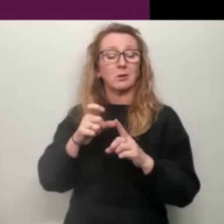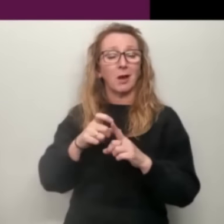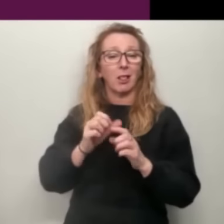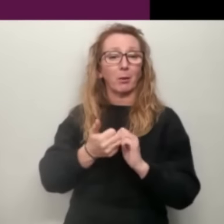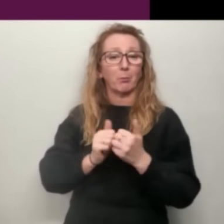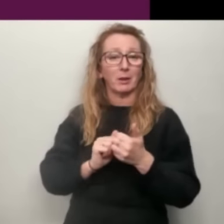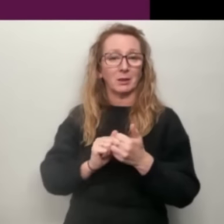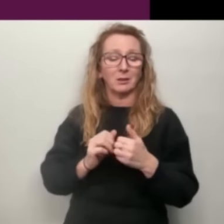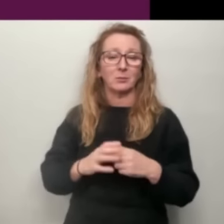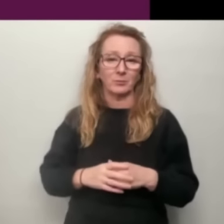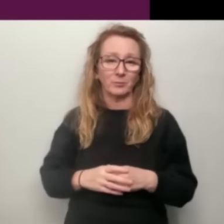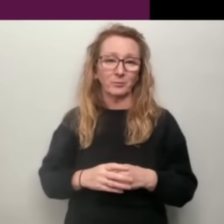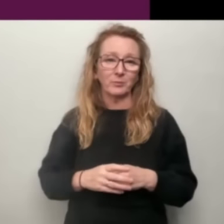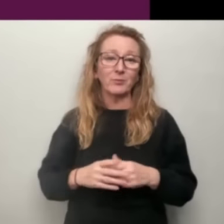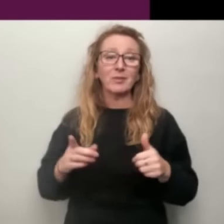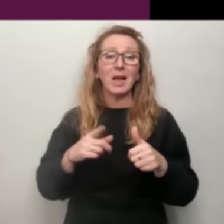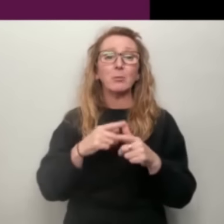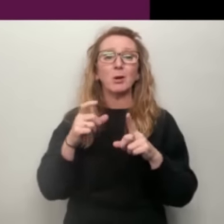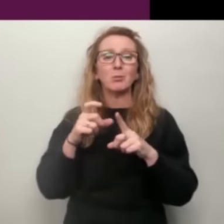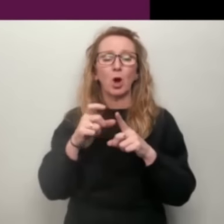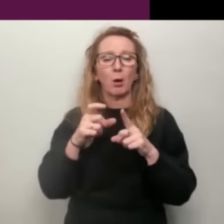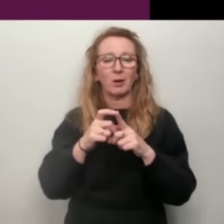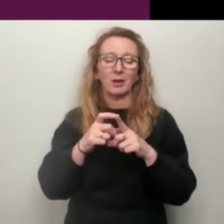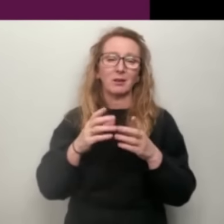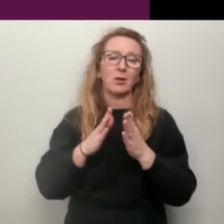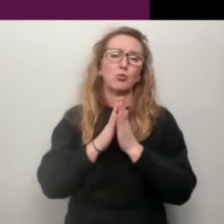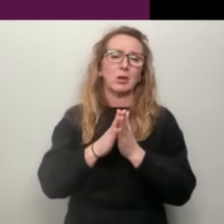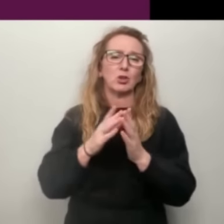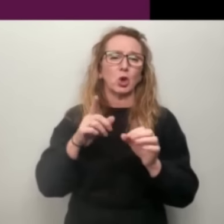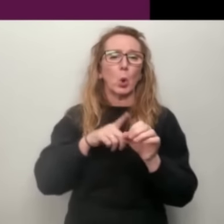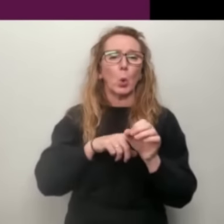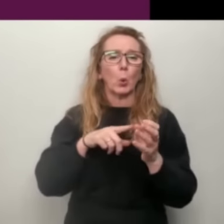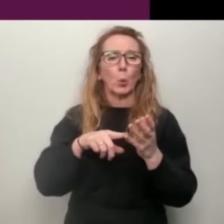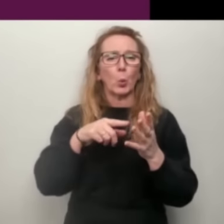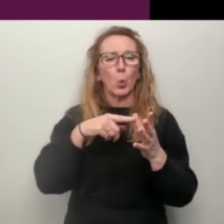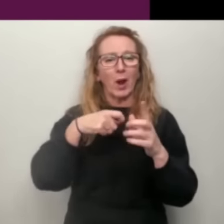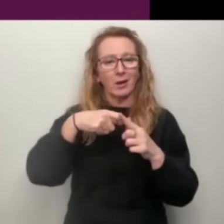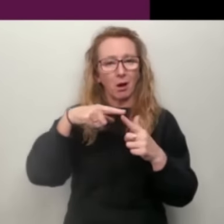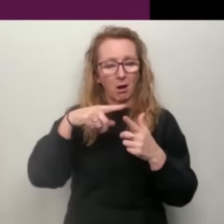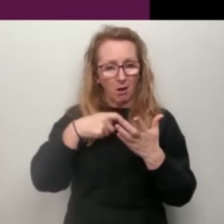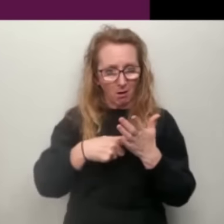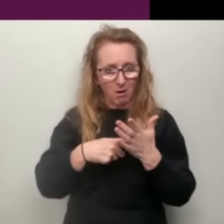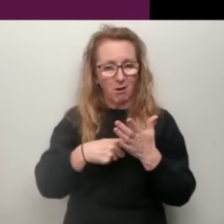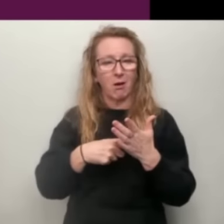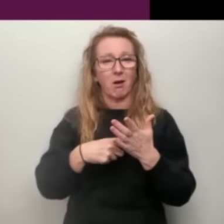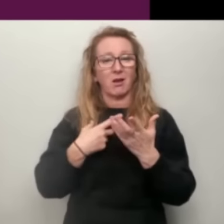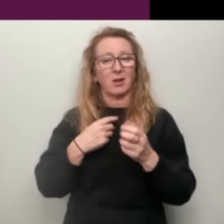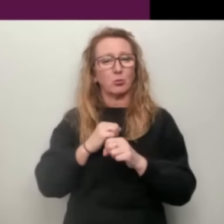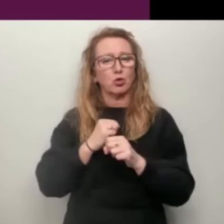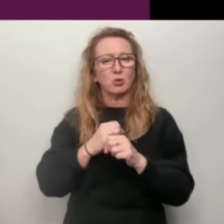Abraham Darby was a Quaker who had previously been a partner in a company producing brass in Bristol.